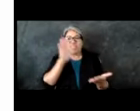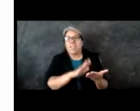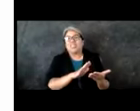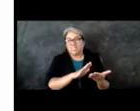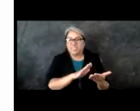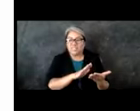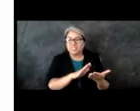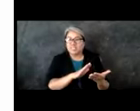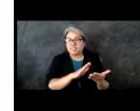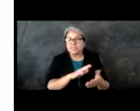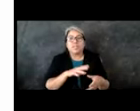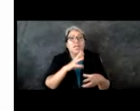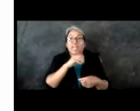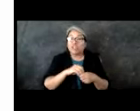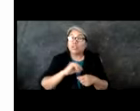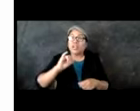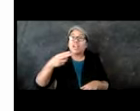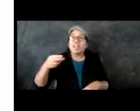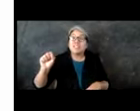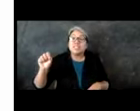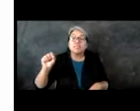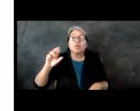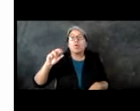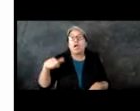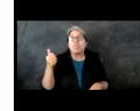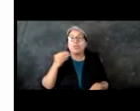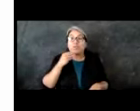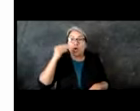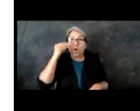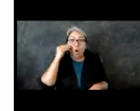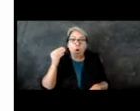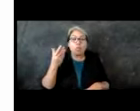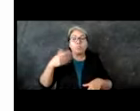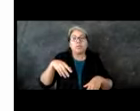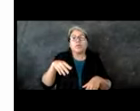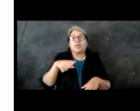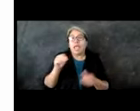folks that are on share of cost do not have to spend as